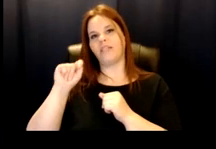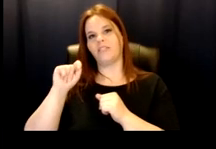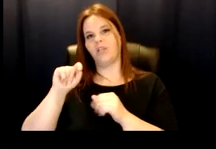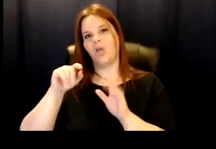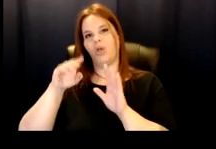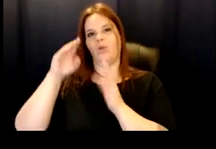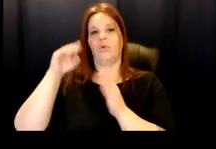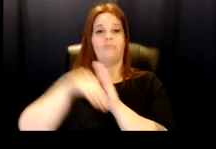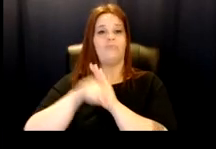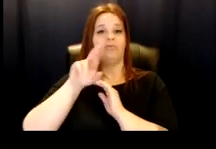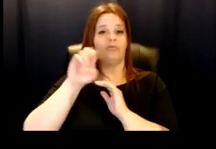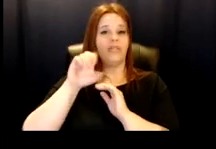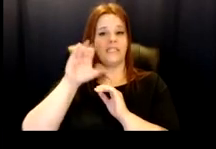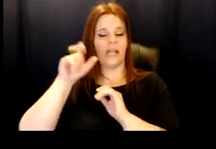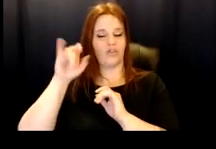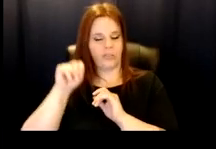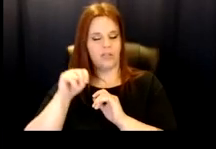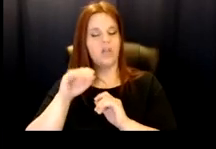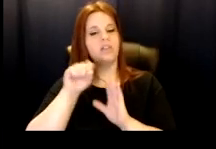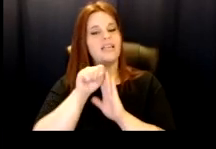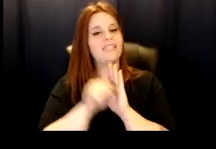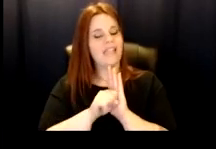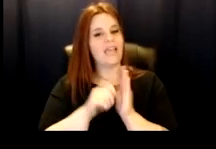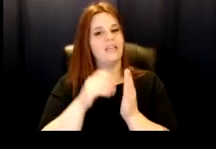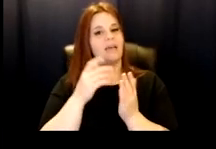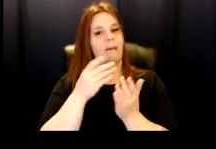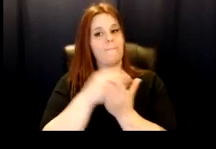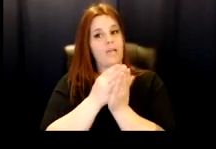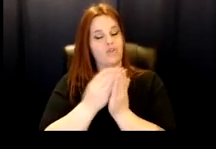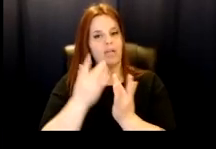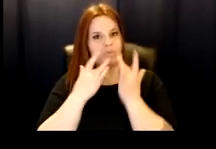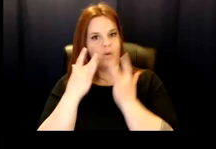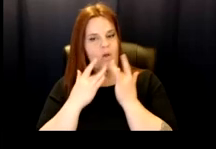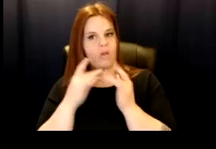budget shortfalls can mean cuts in critical programs and services that allow folks to